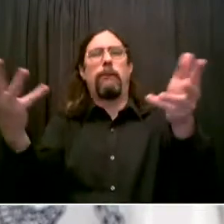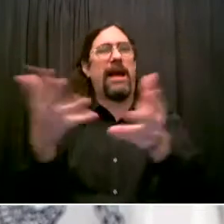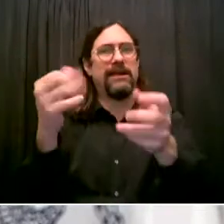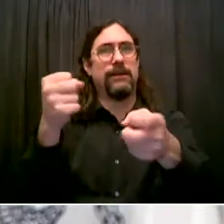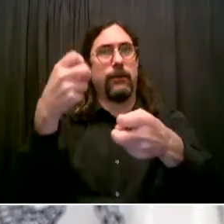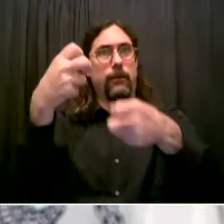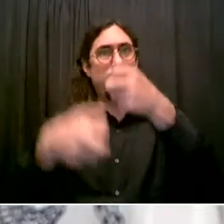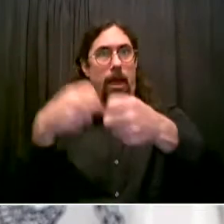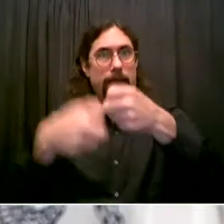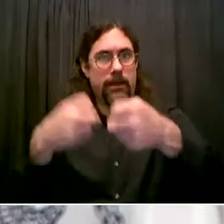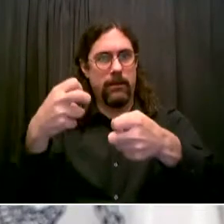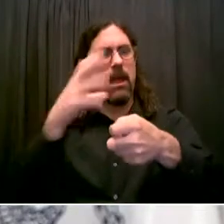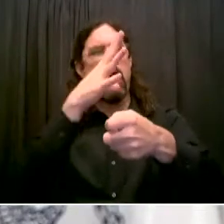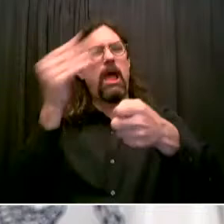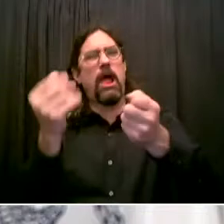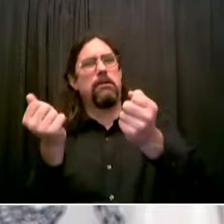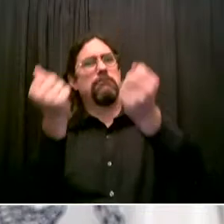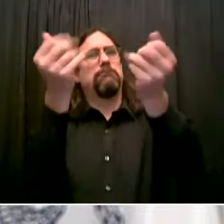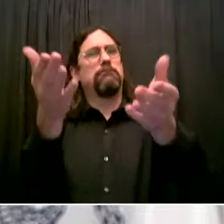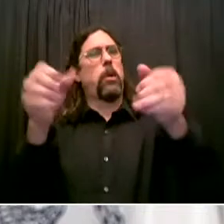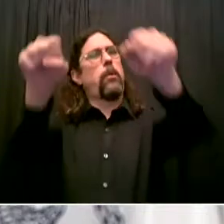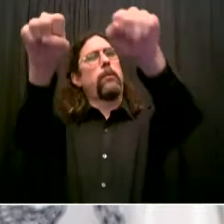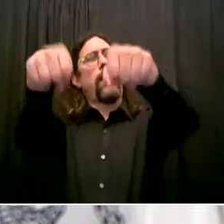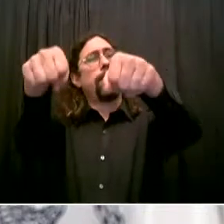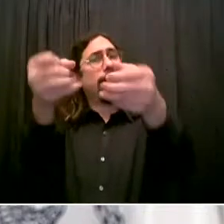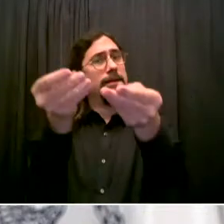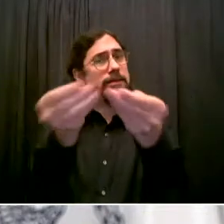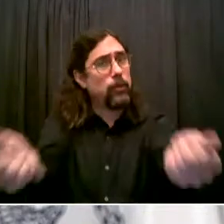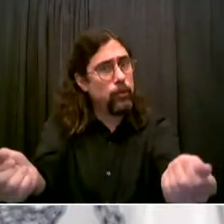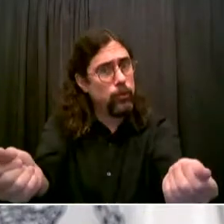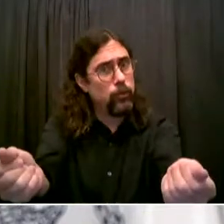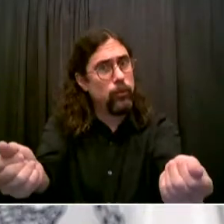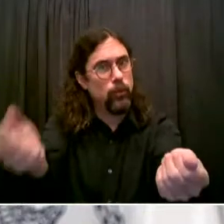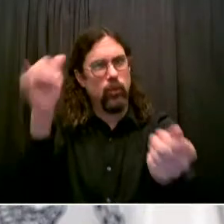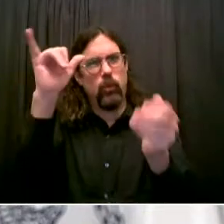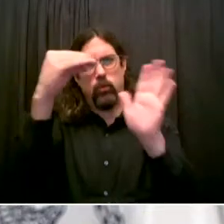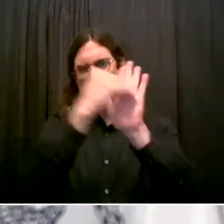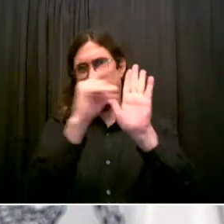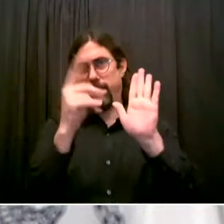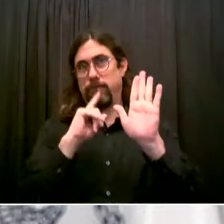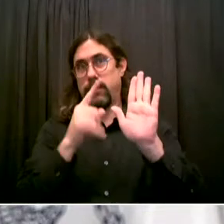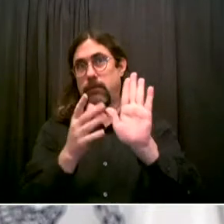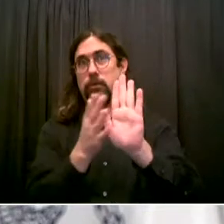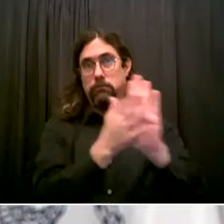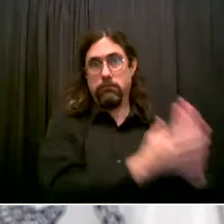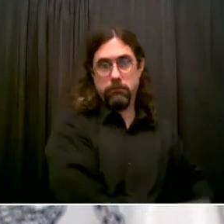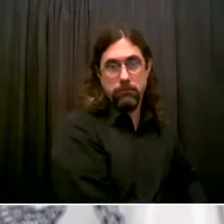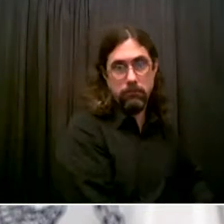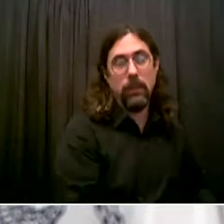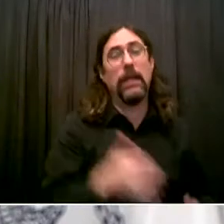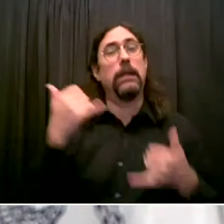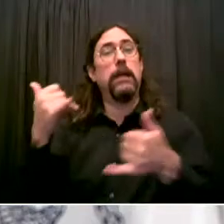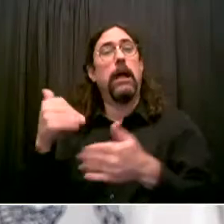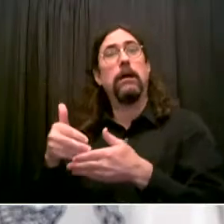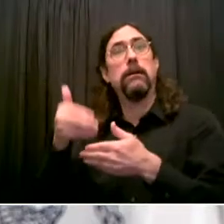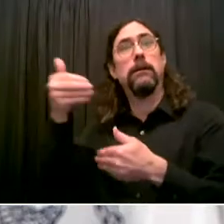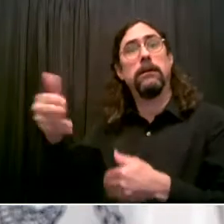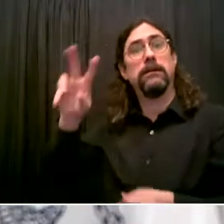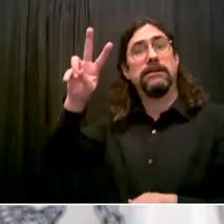IT WAS CLEAR OF